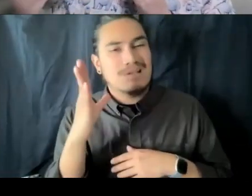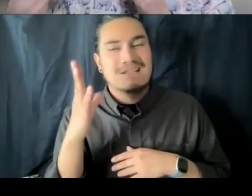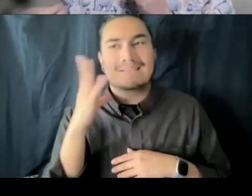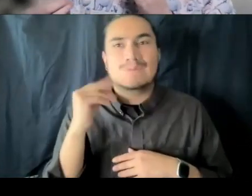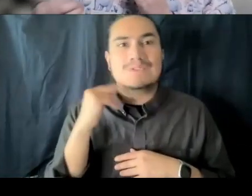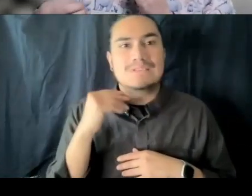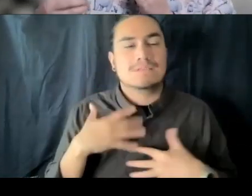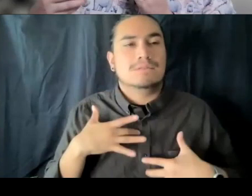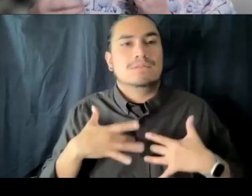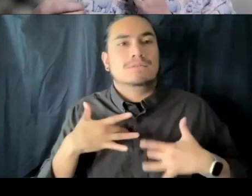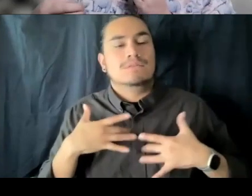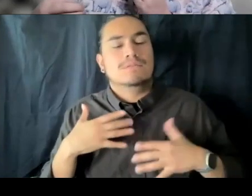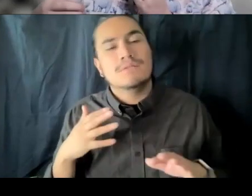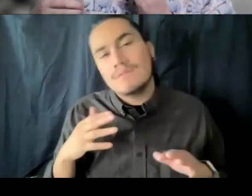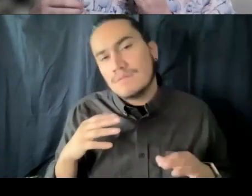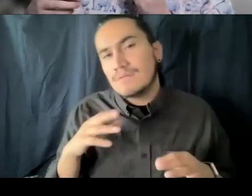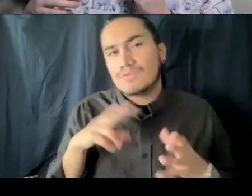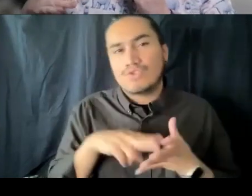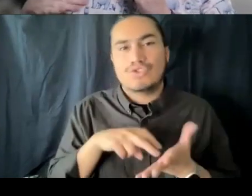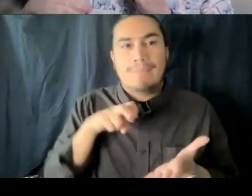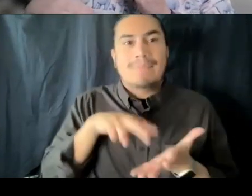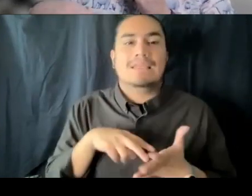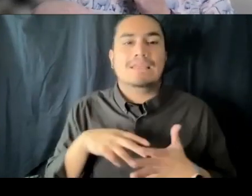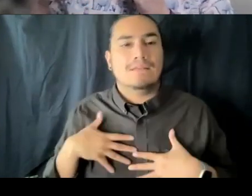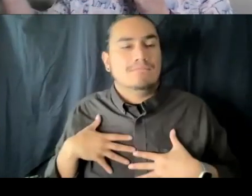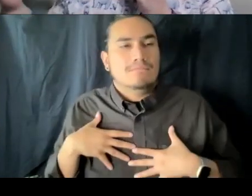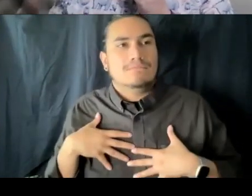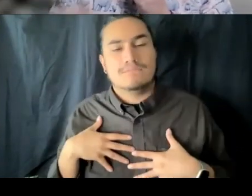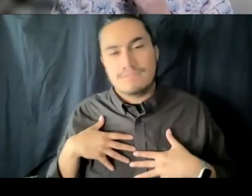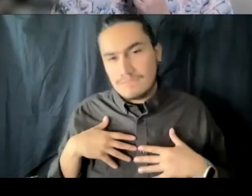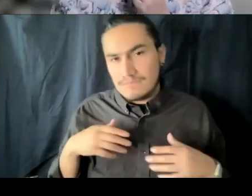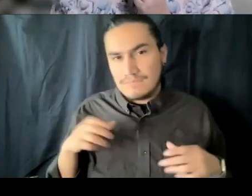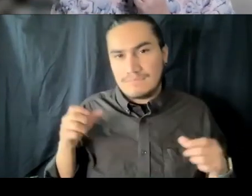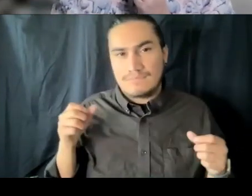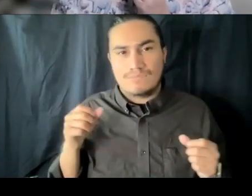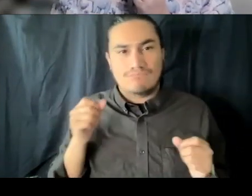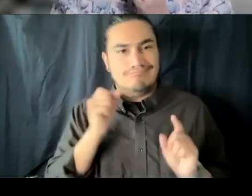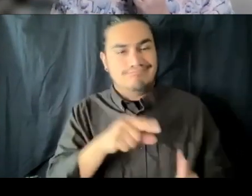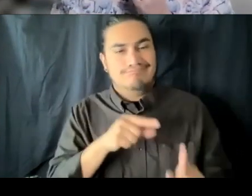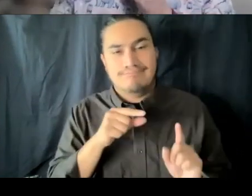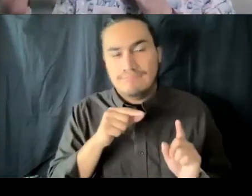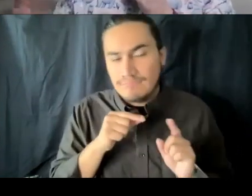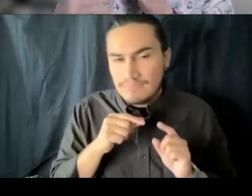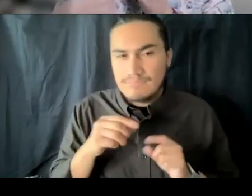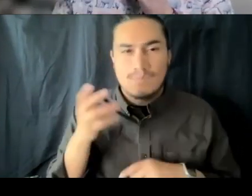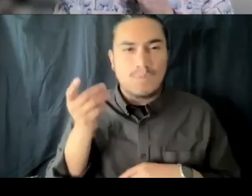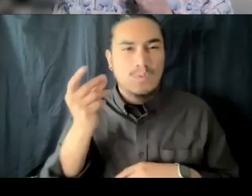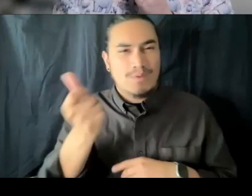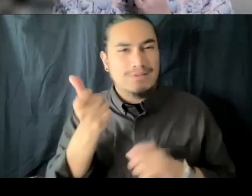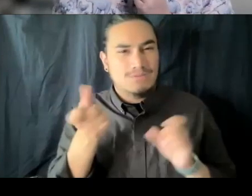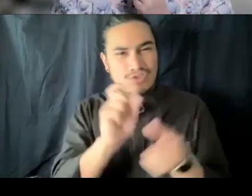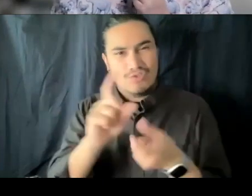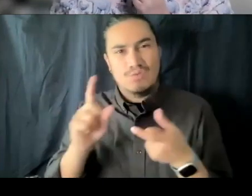Emotional volatility, so having quick changes in feelings or big changes in feelings.